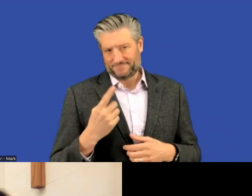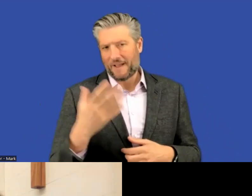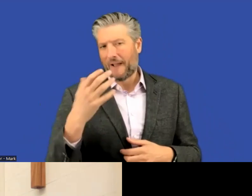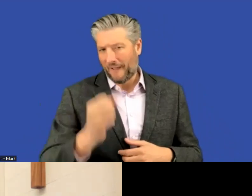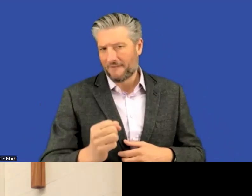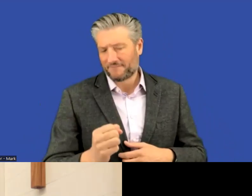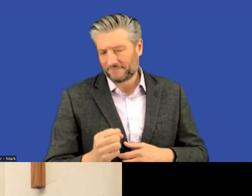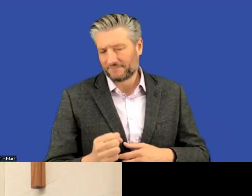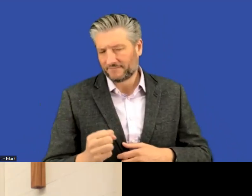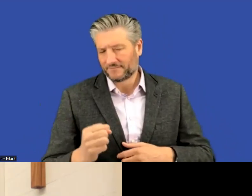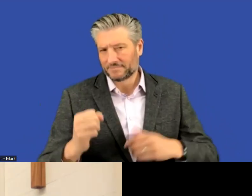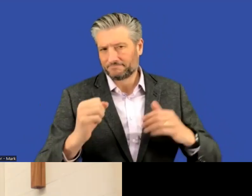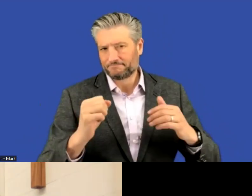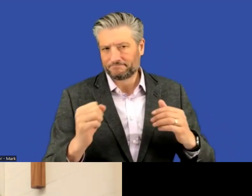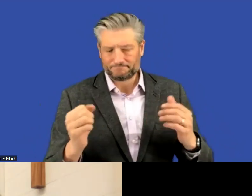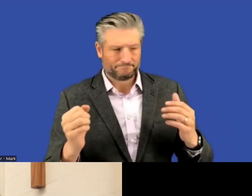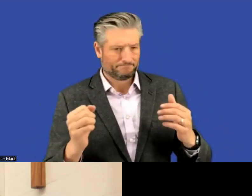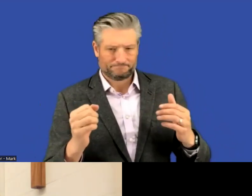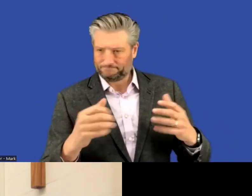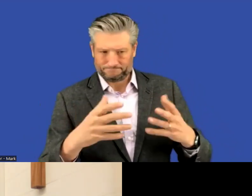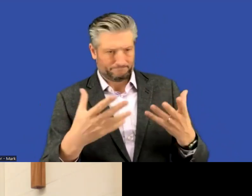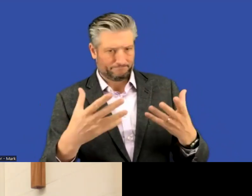So we have another question.